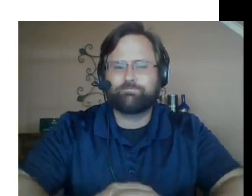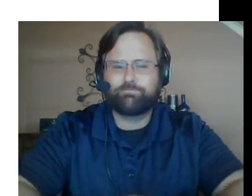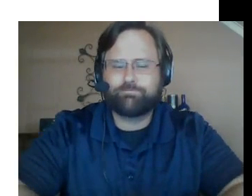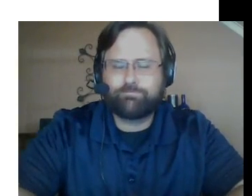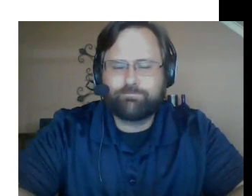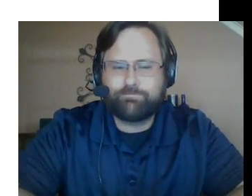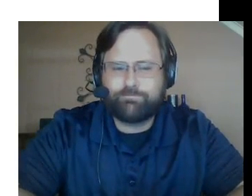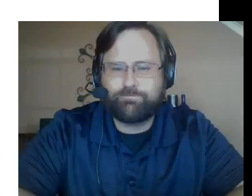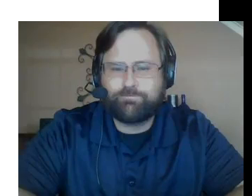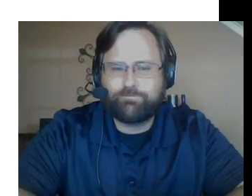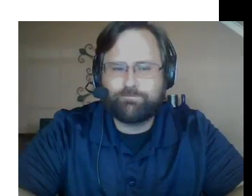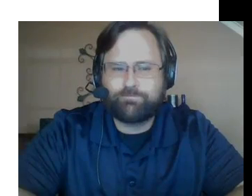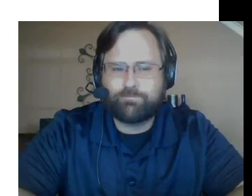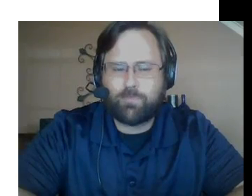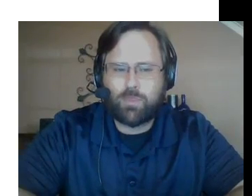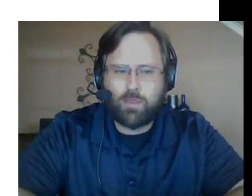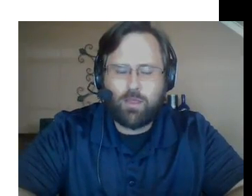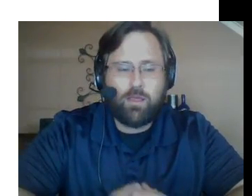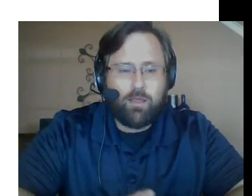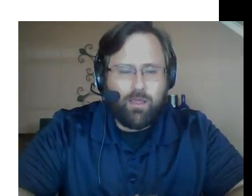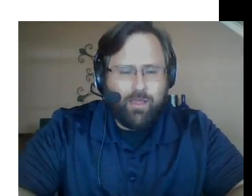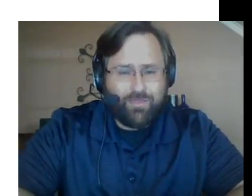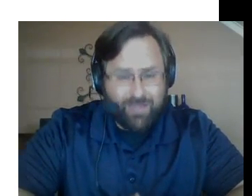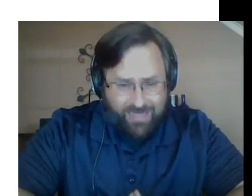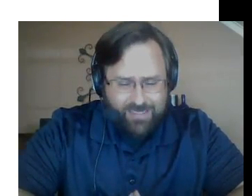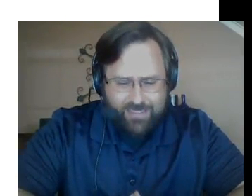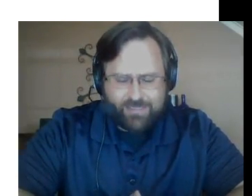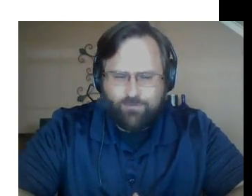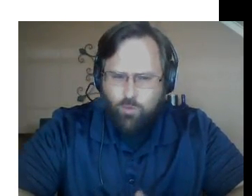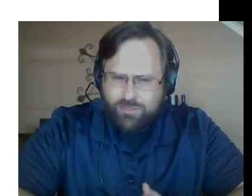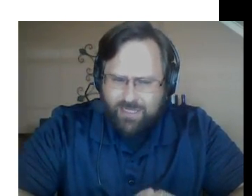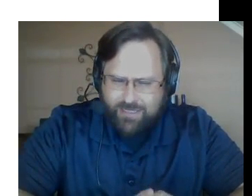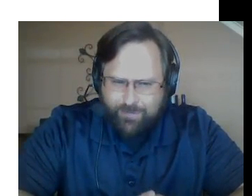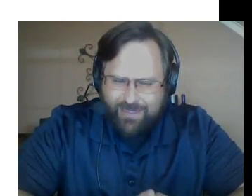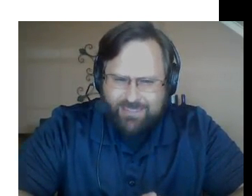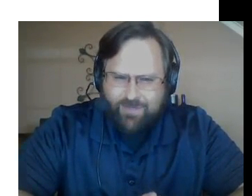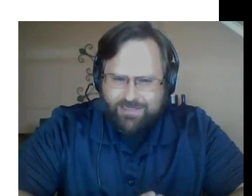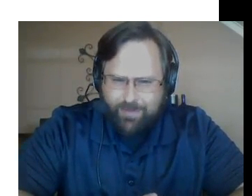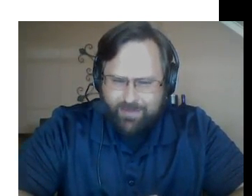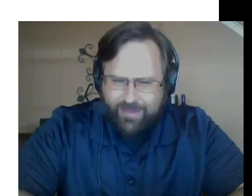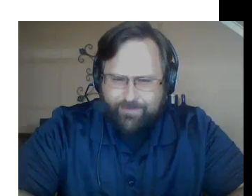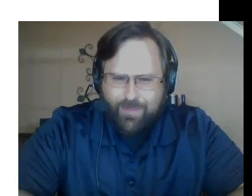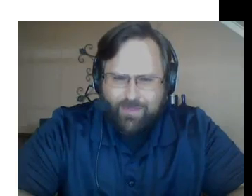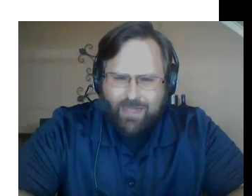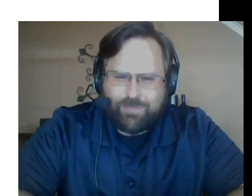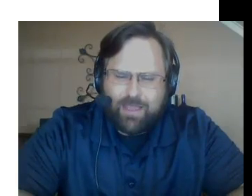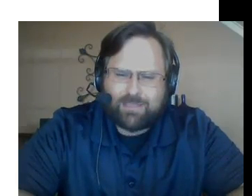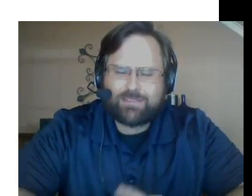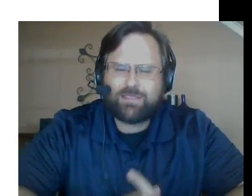the last sentence of course is a little bit less flexibility and that is because the